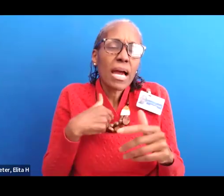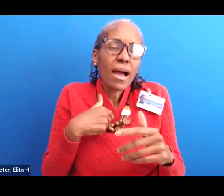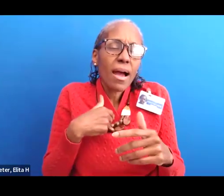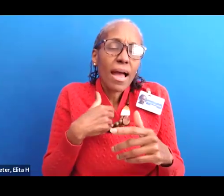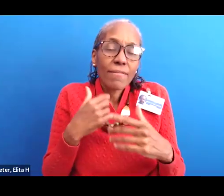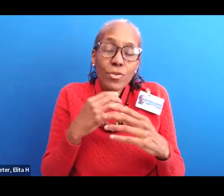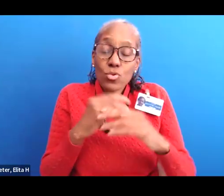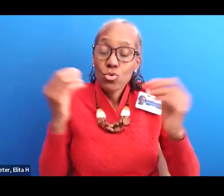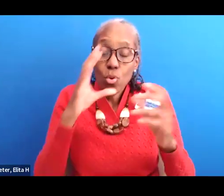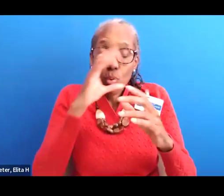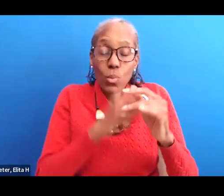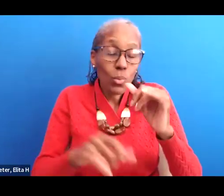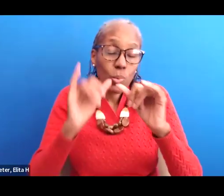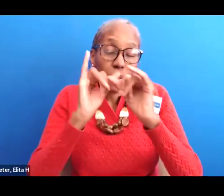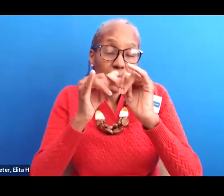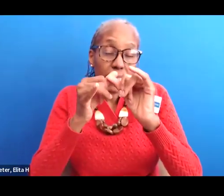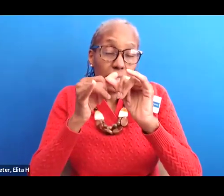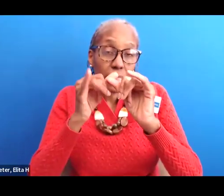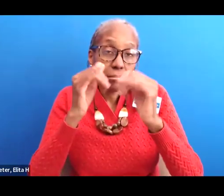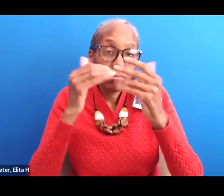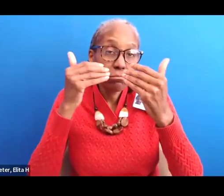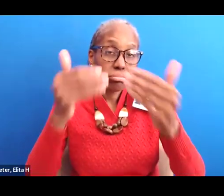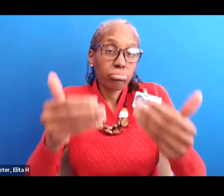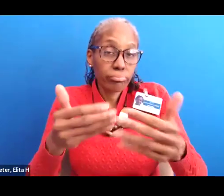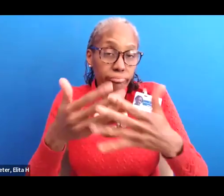no estimation on how long that will take, but it will heal up